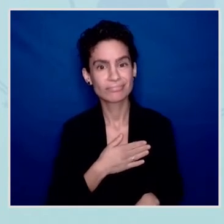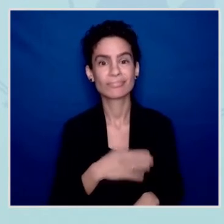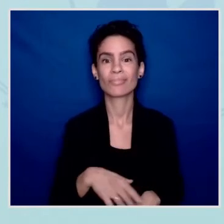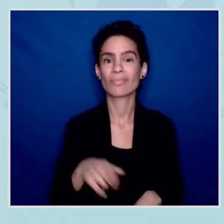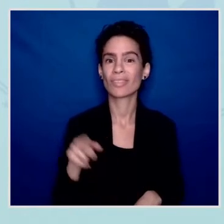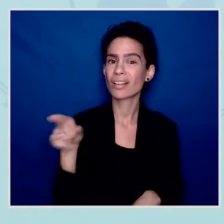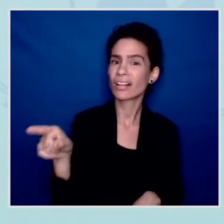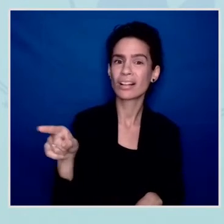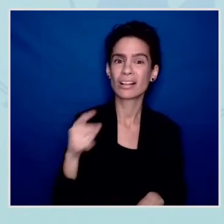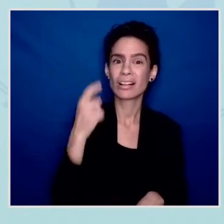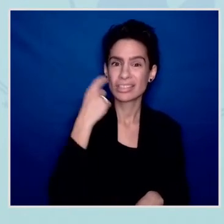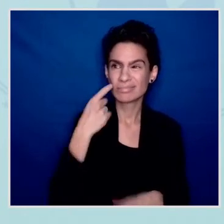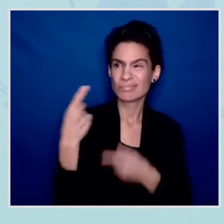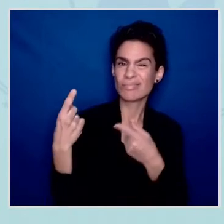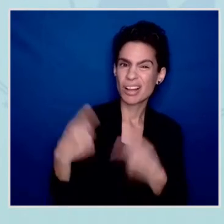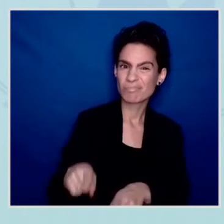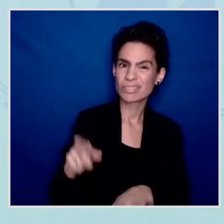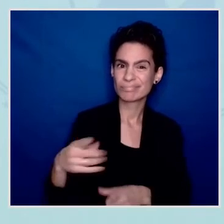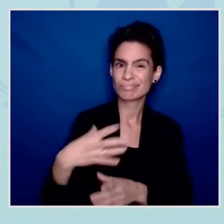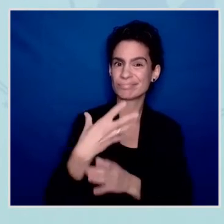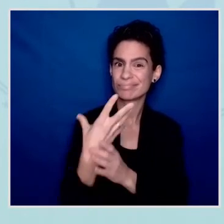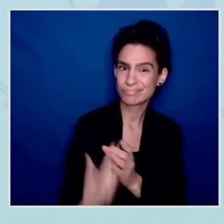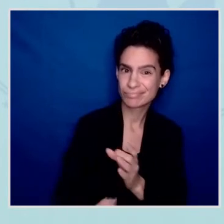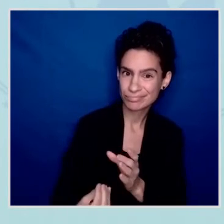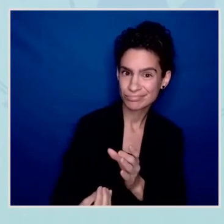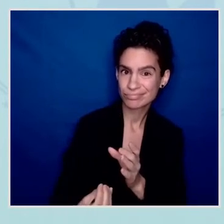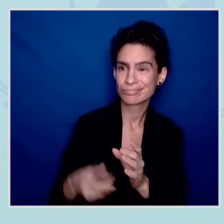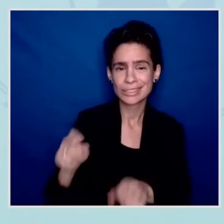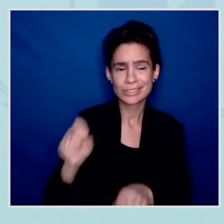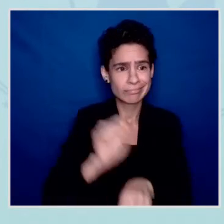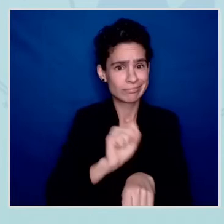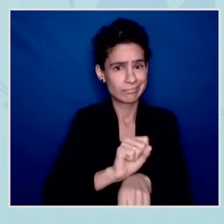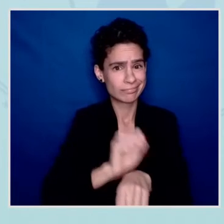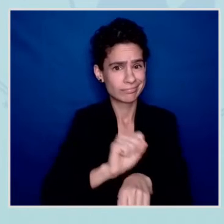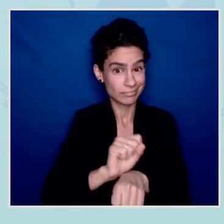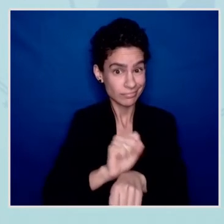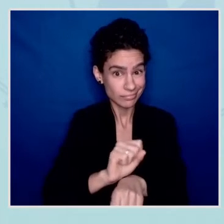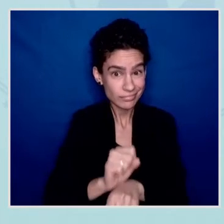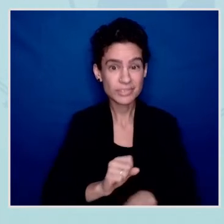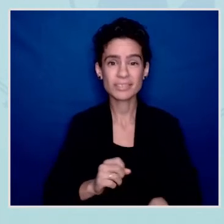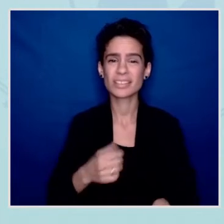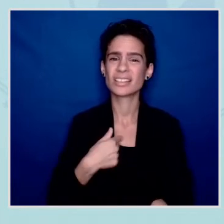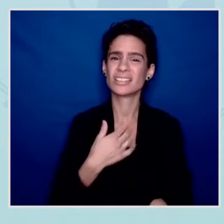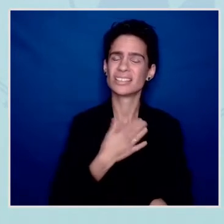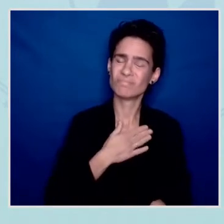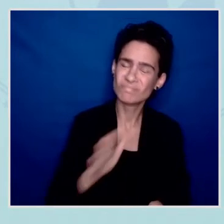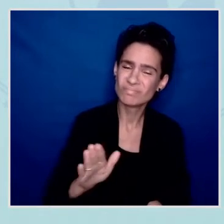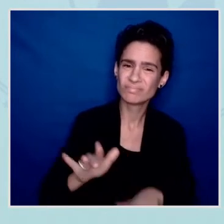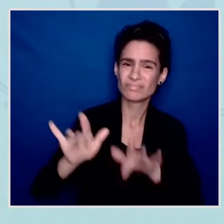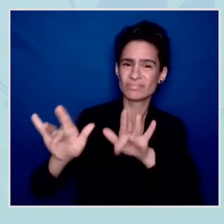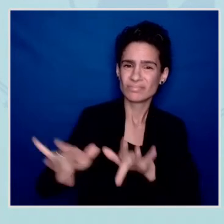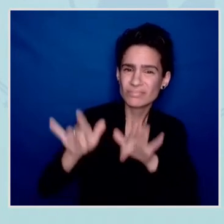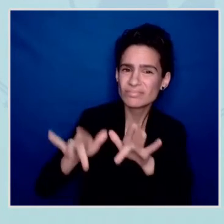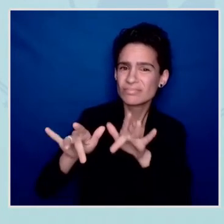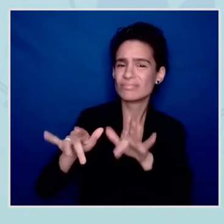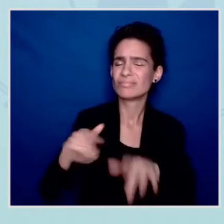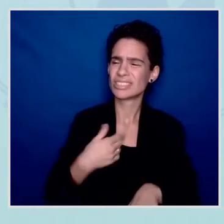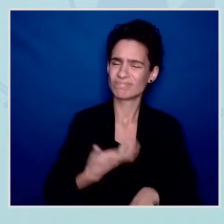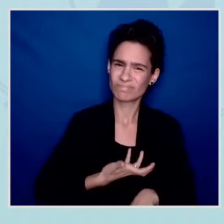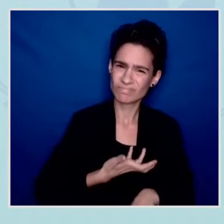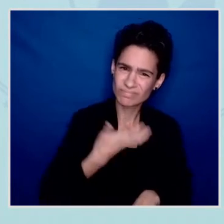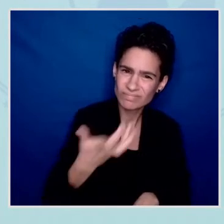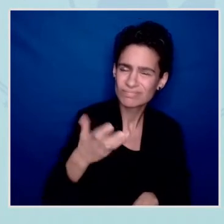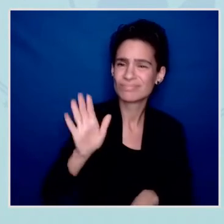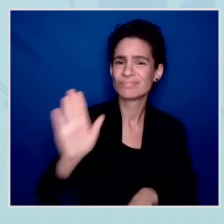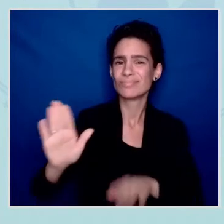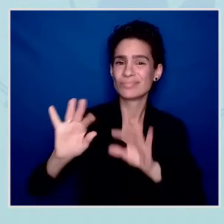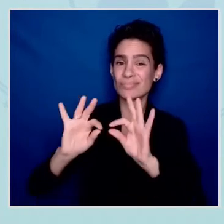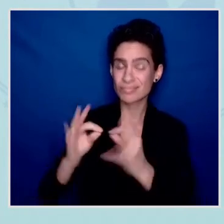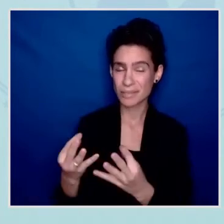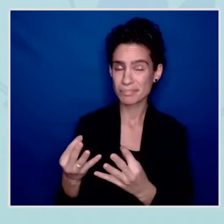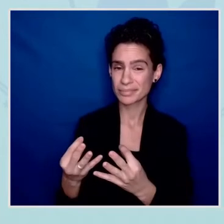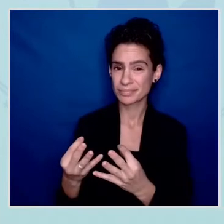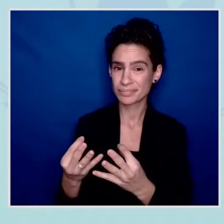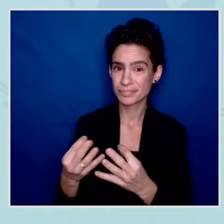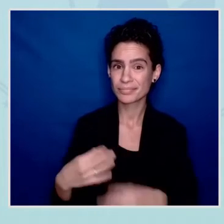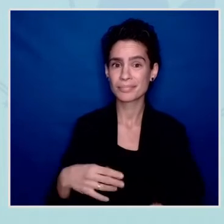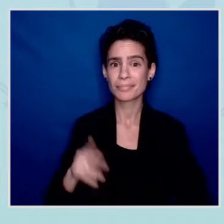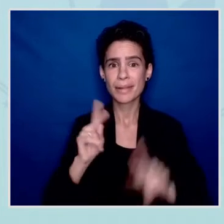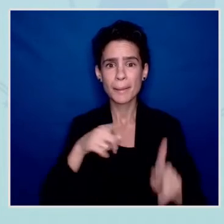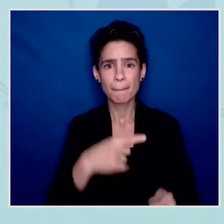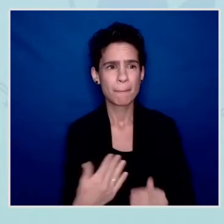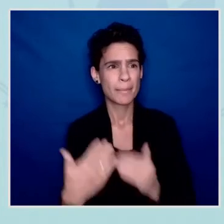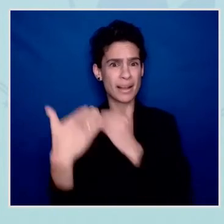TO THE FAMILY OF CAPITAL OFFICER